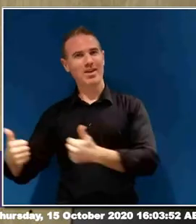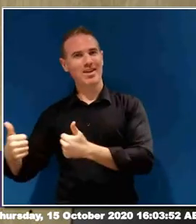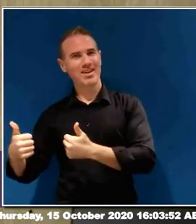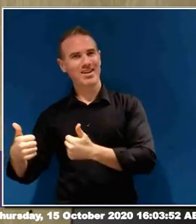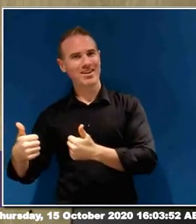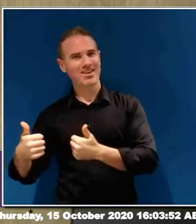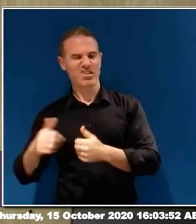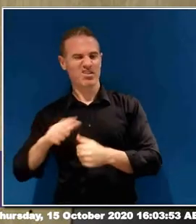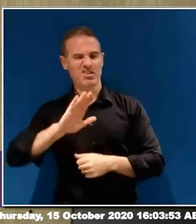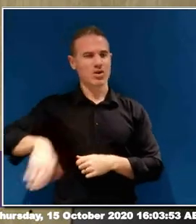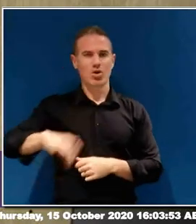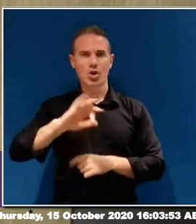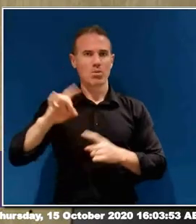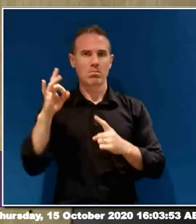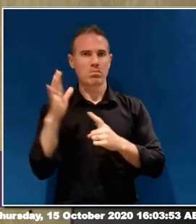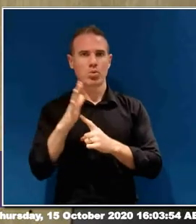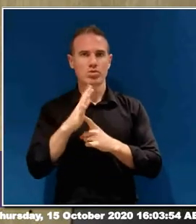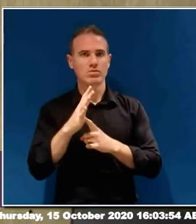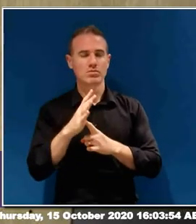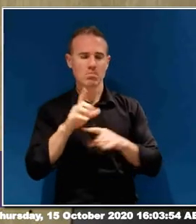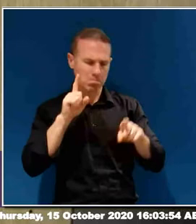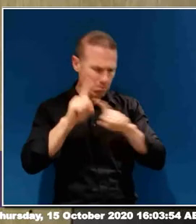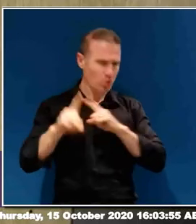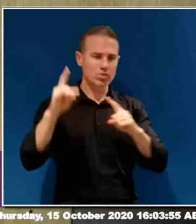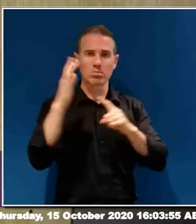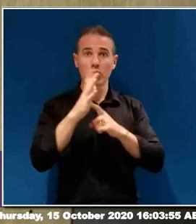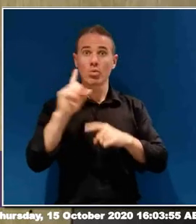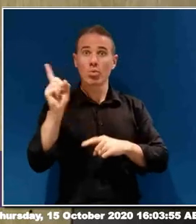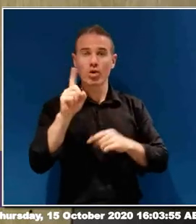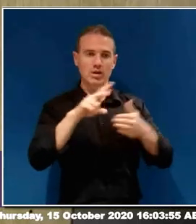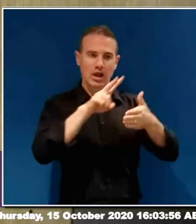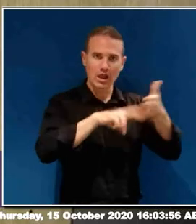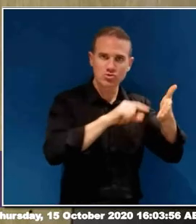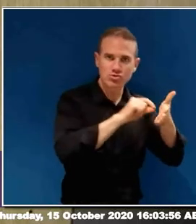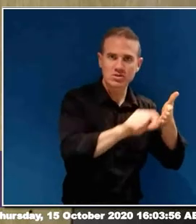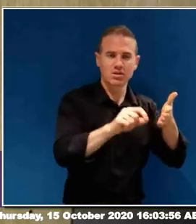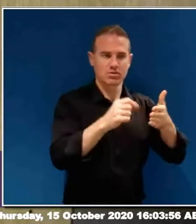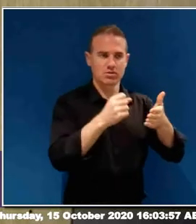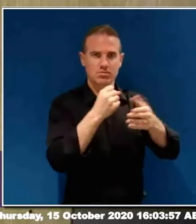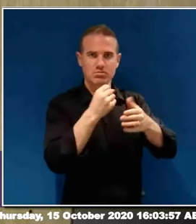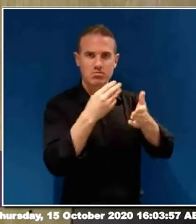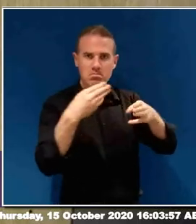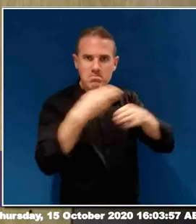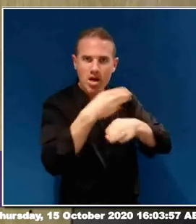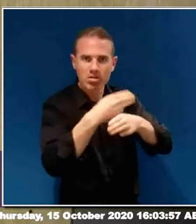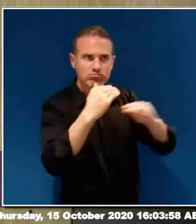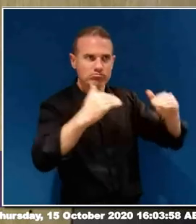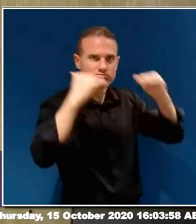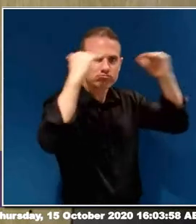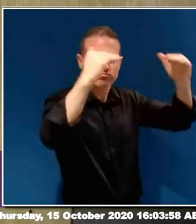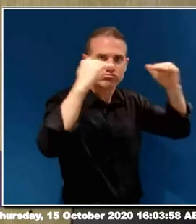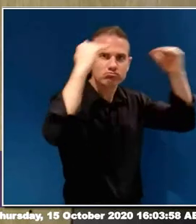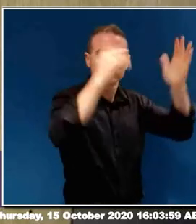And the issue, though, is you have heard earlier this week from Dr de Bruin and